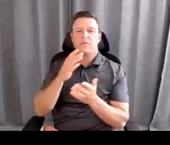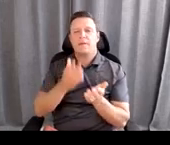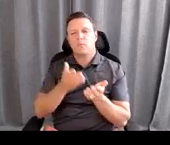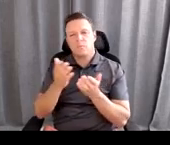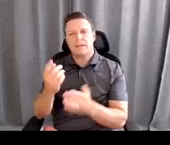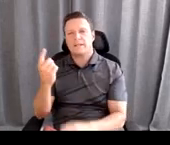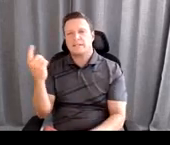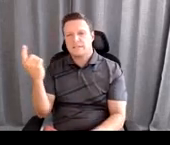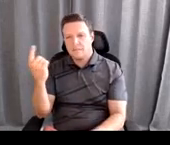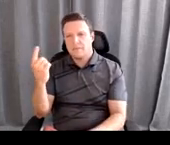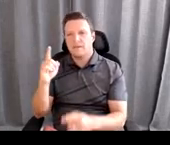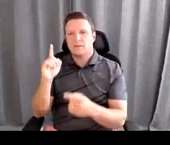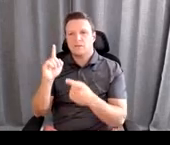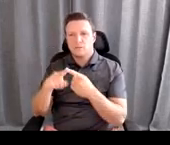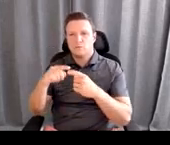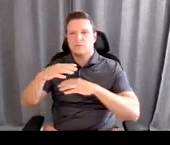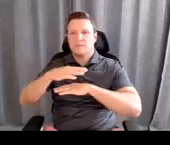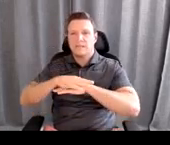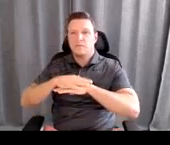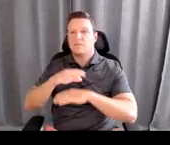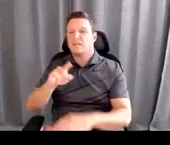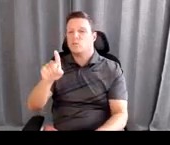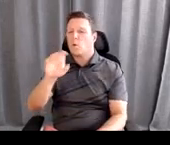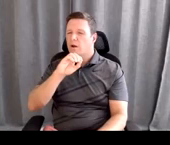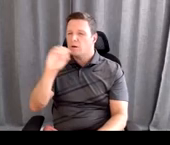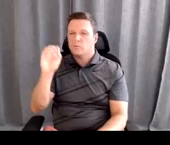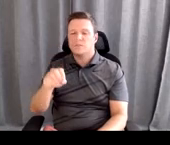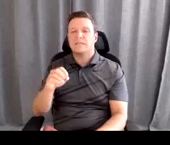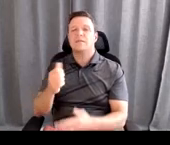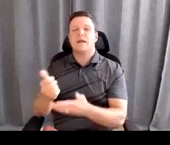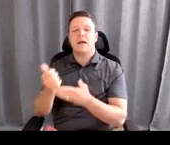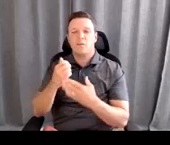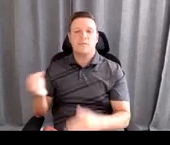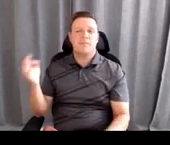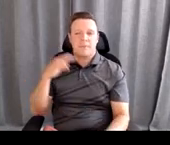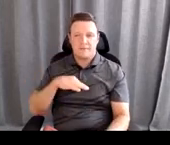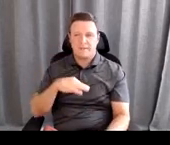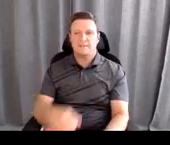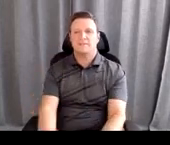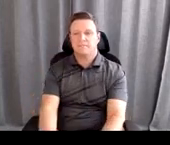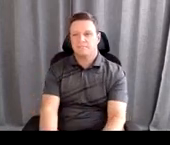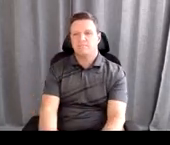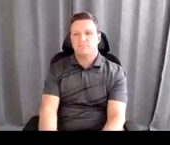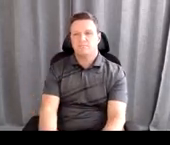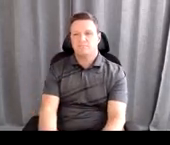that is 100% beneficial. And and again, I think that's part of the problem